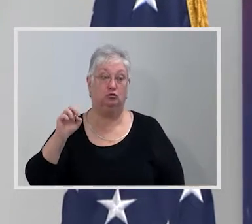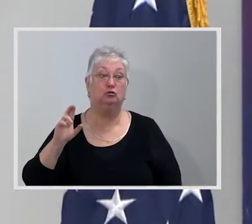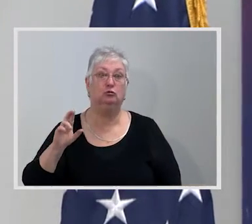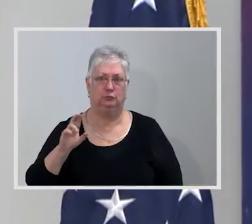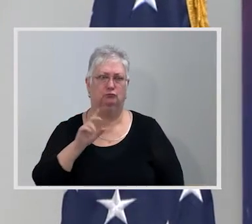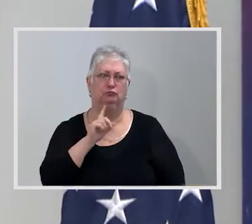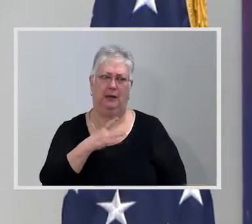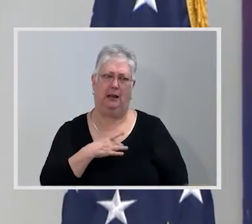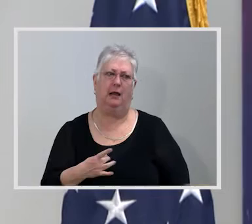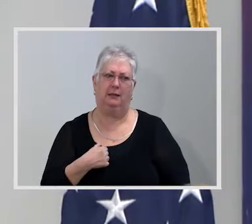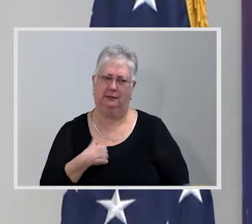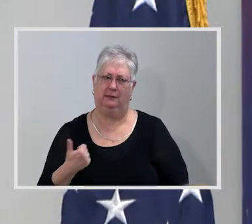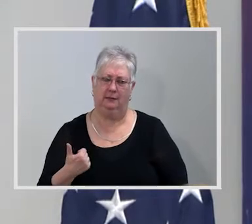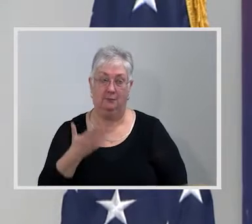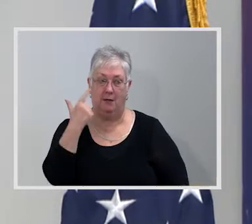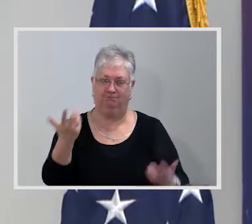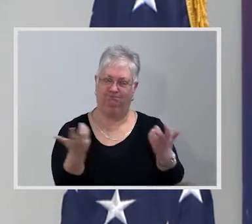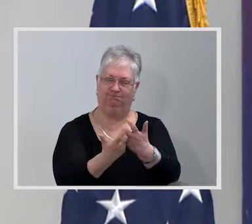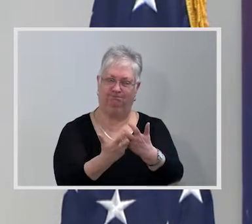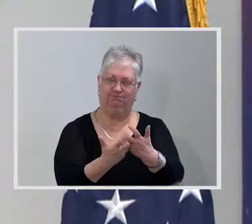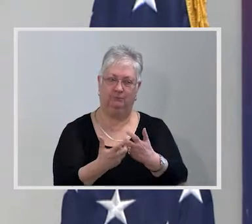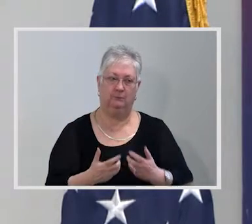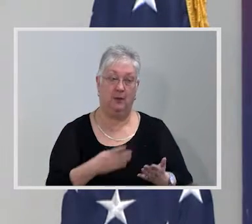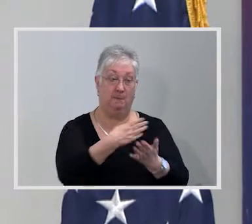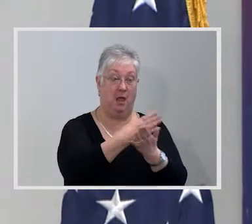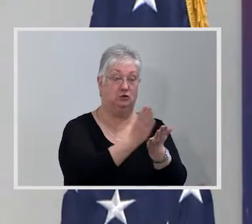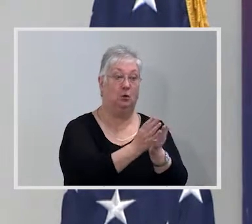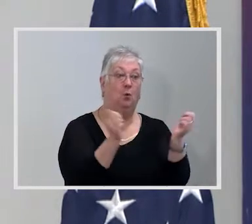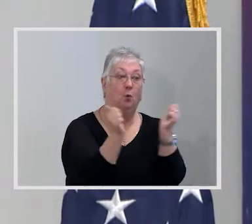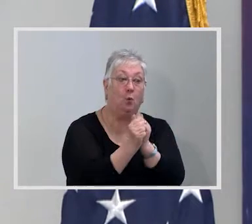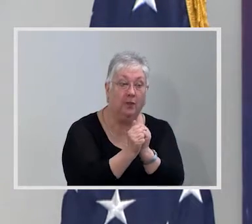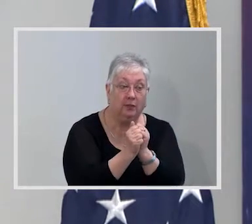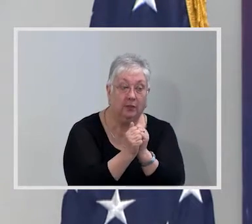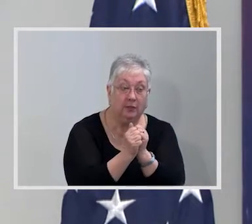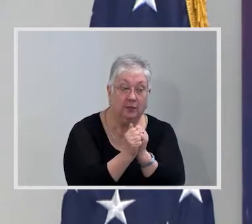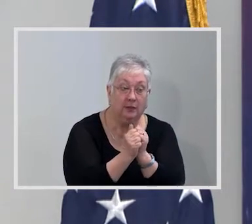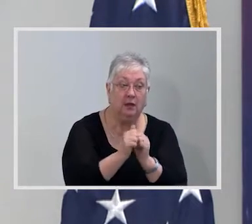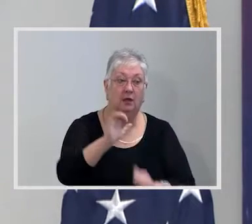AND OUR CHIEF PERFORMANCE OFFICE IS HERE, JENNY REED IN THE BACK. AND THANK YOU FOR BEING HERE.